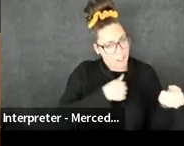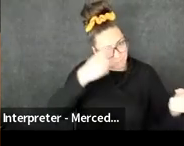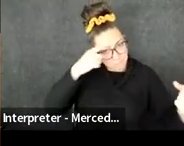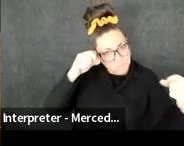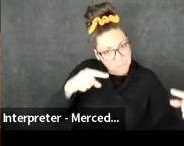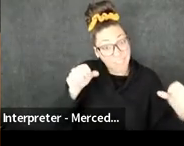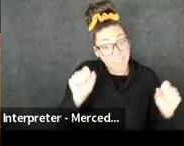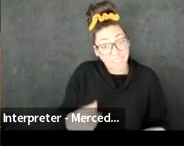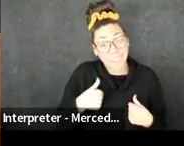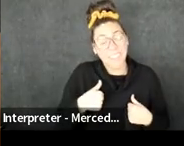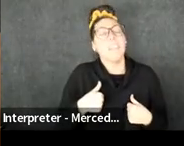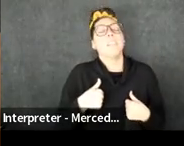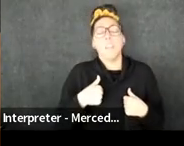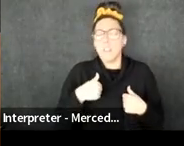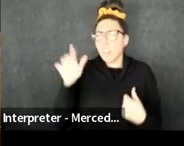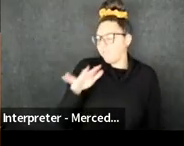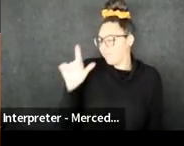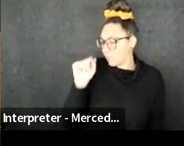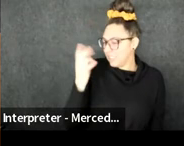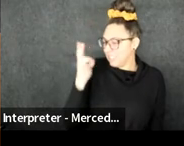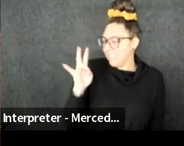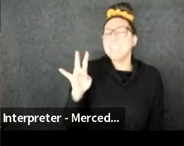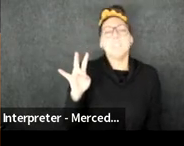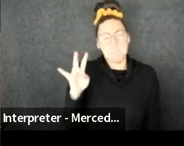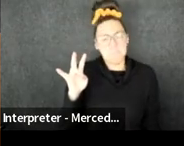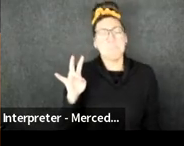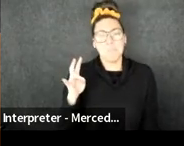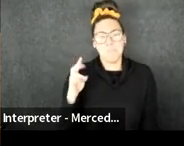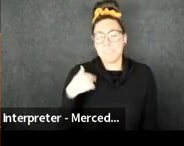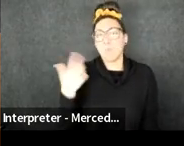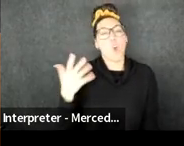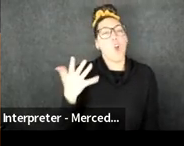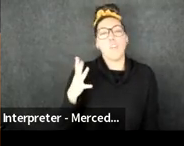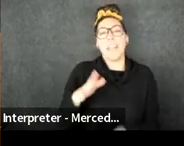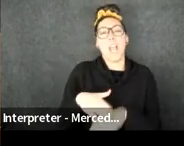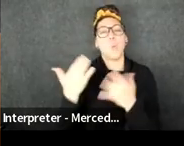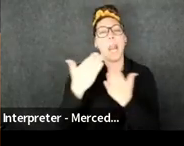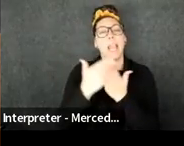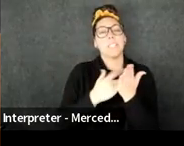So sometime in 2017 where I was, I was already on a waiting list for an x ray tech program.